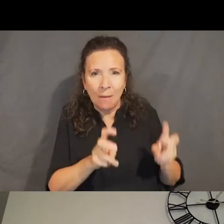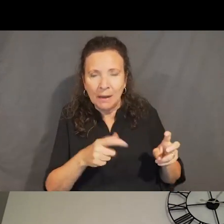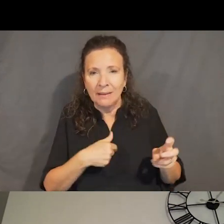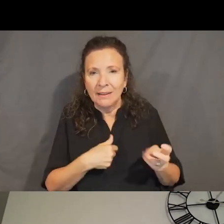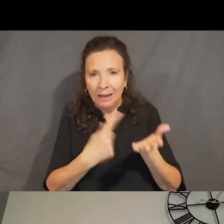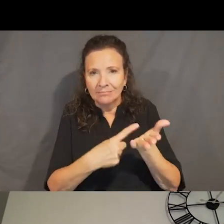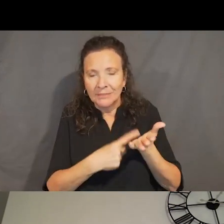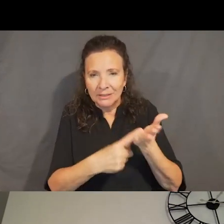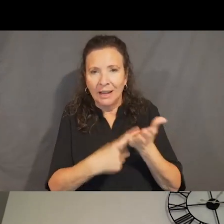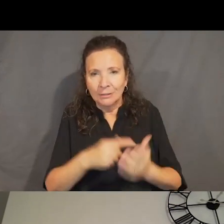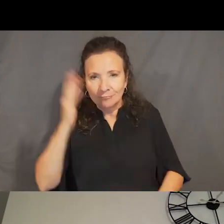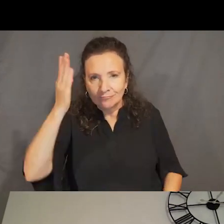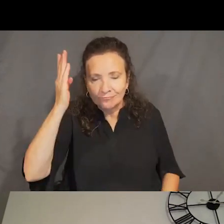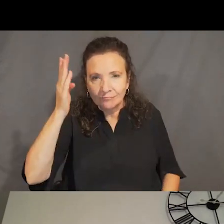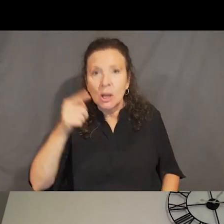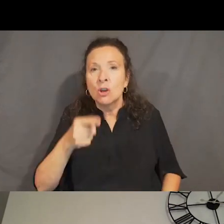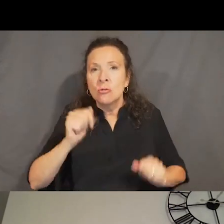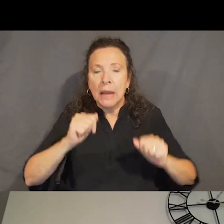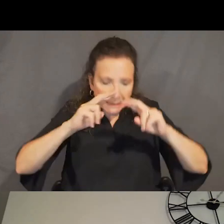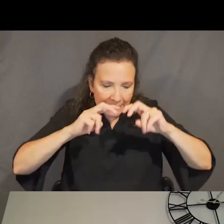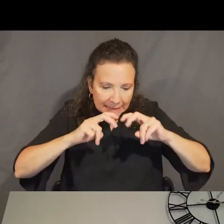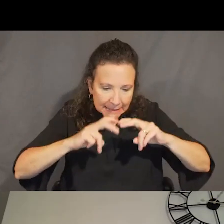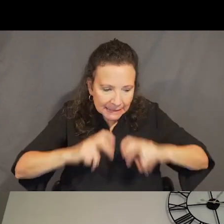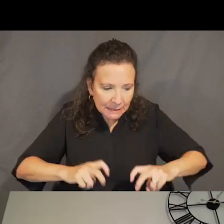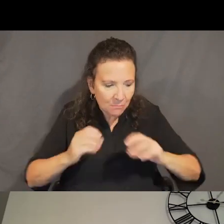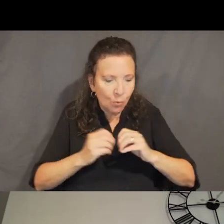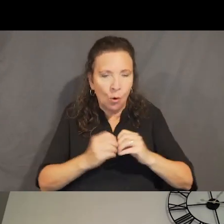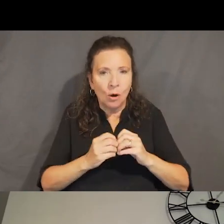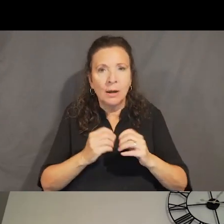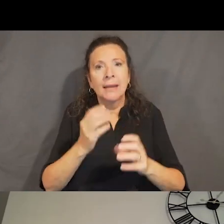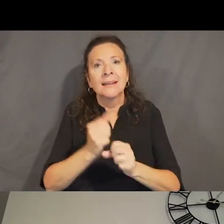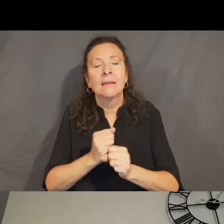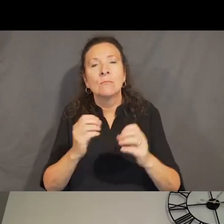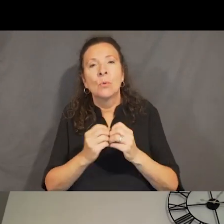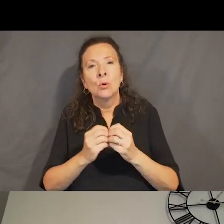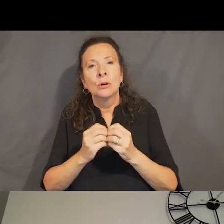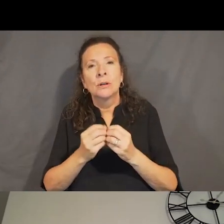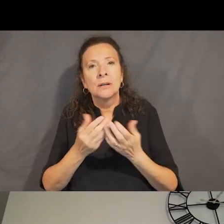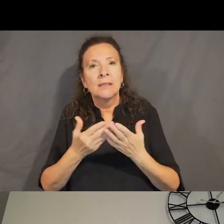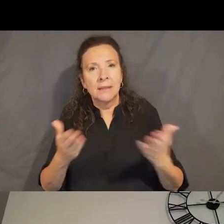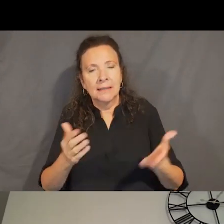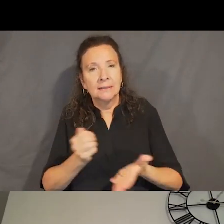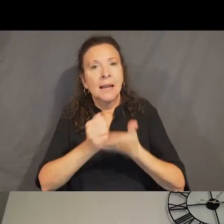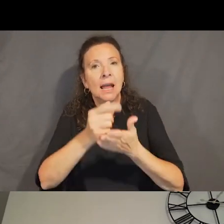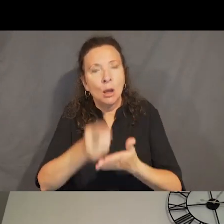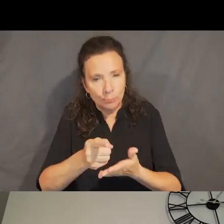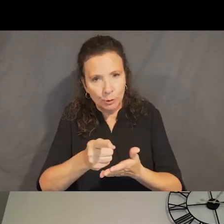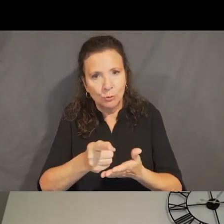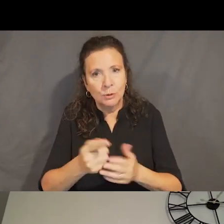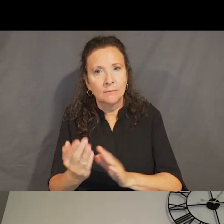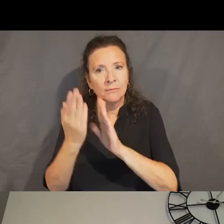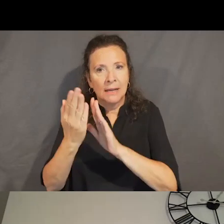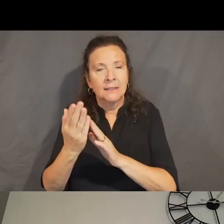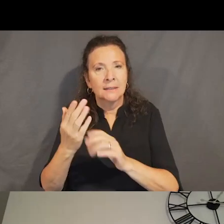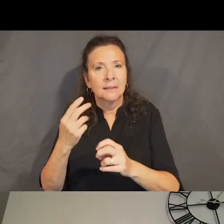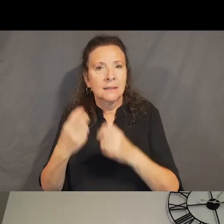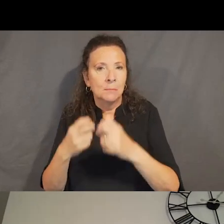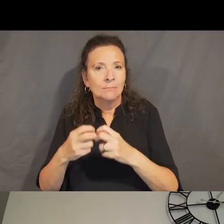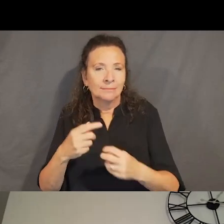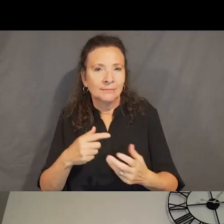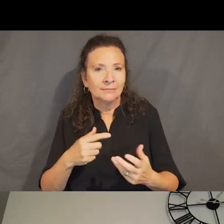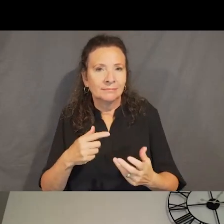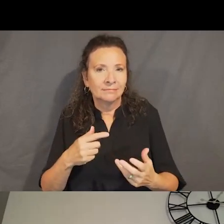deeper and get some materials that will help you address the issues I will discuss. So, let's dig